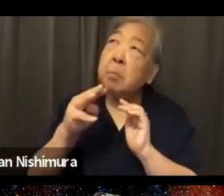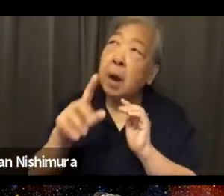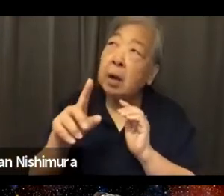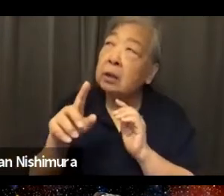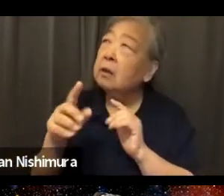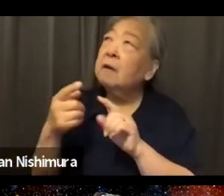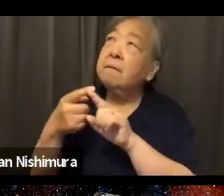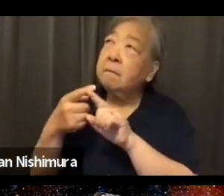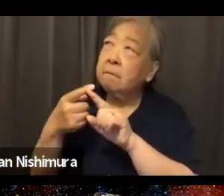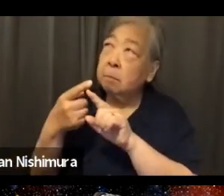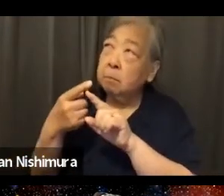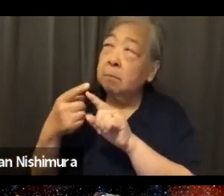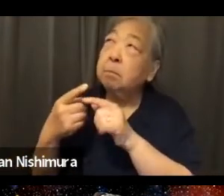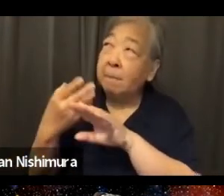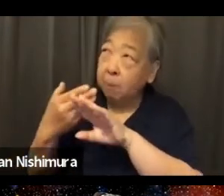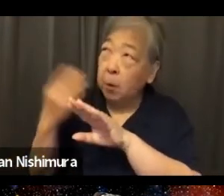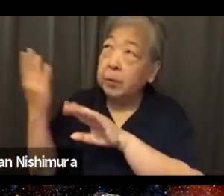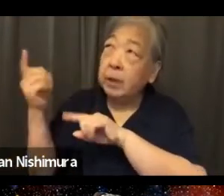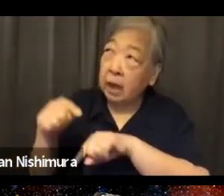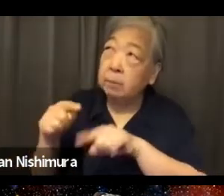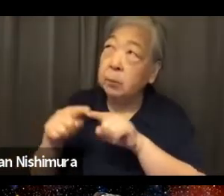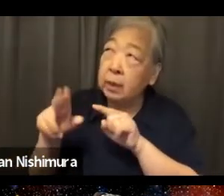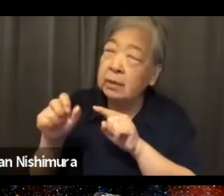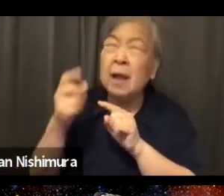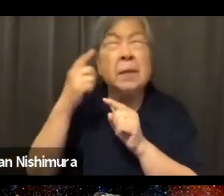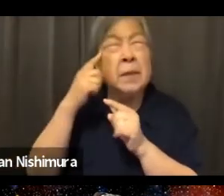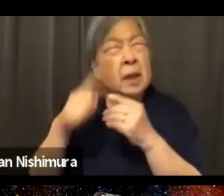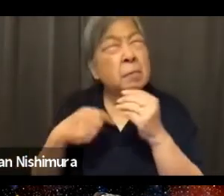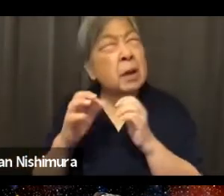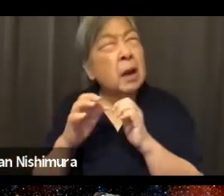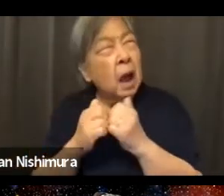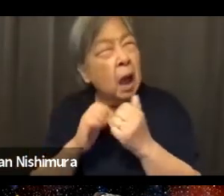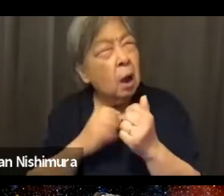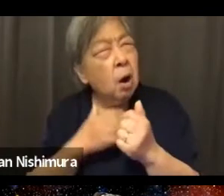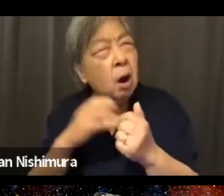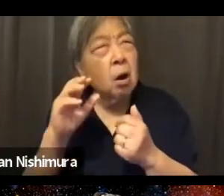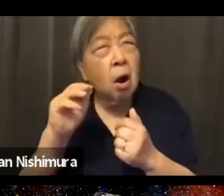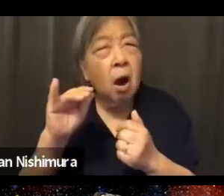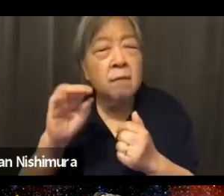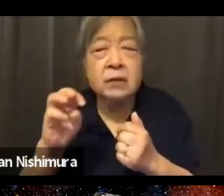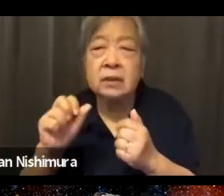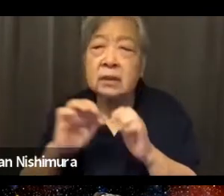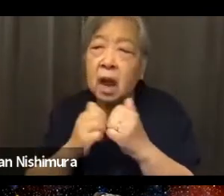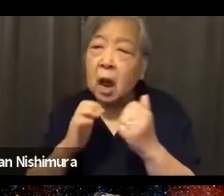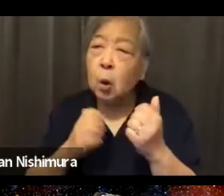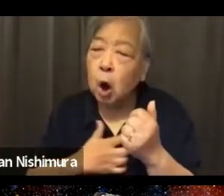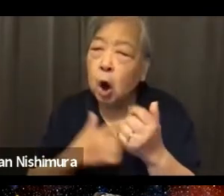so thinking about systemic ways that our offices and our materials are accessible.